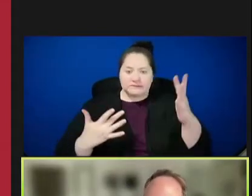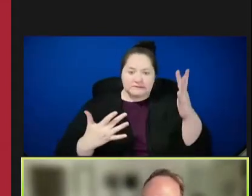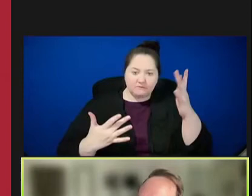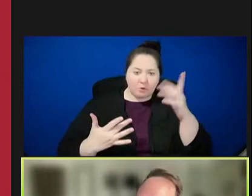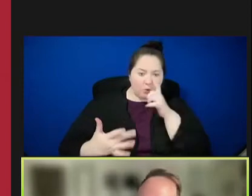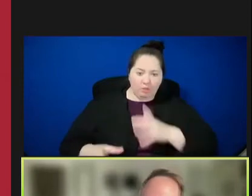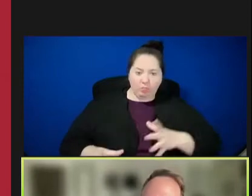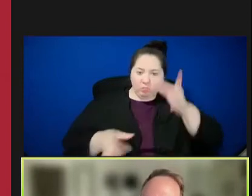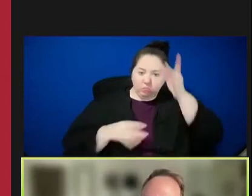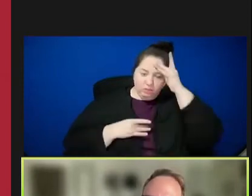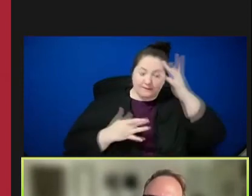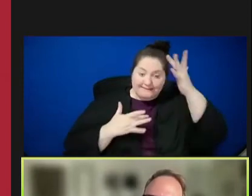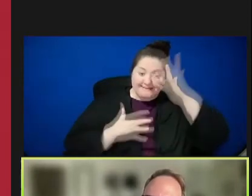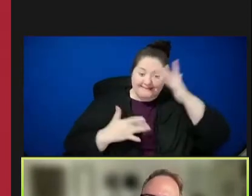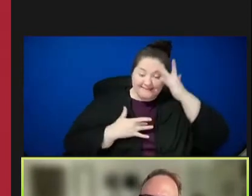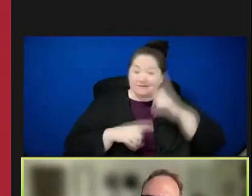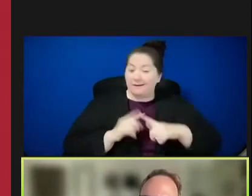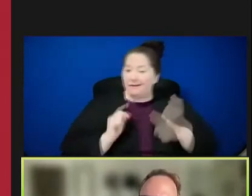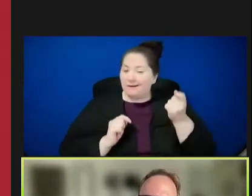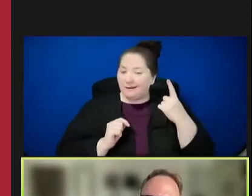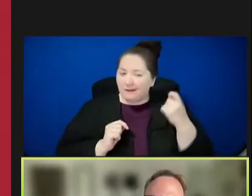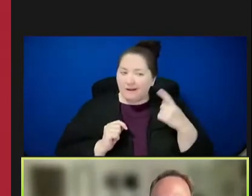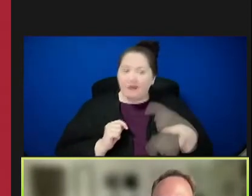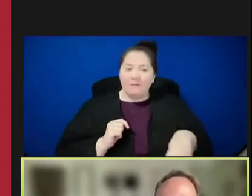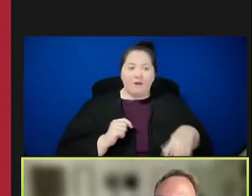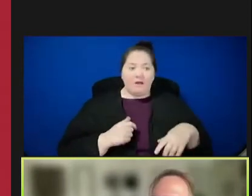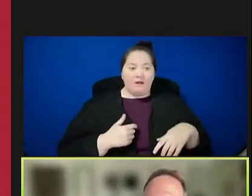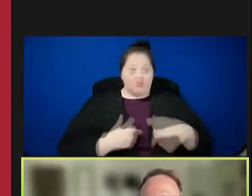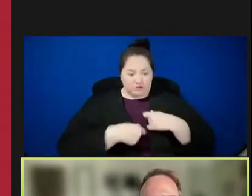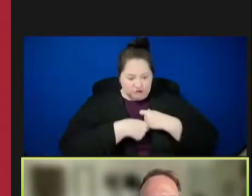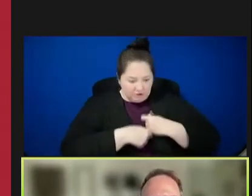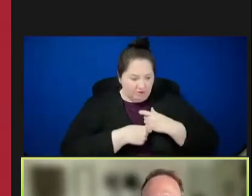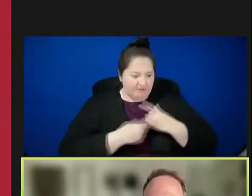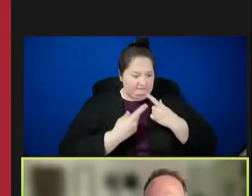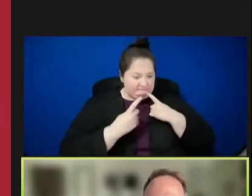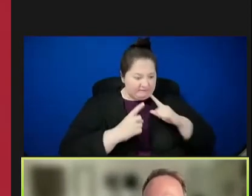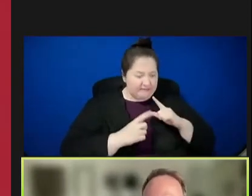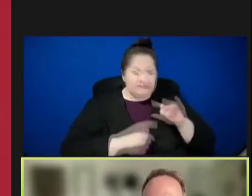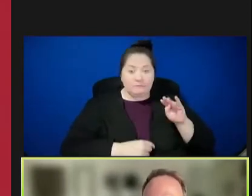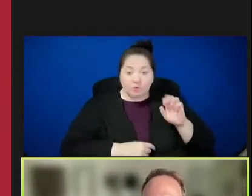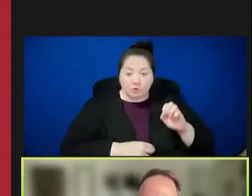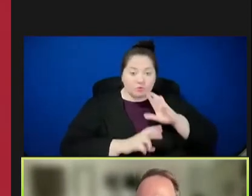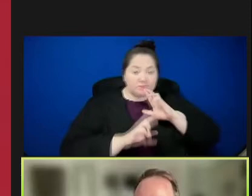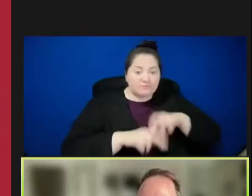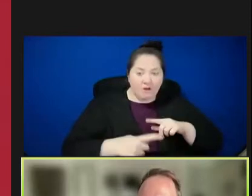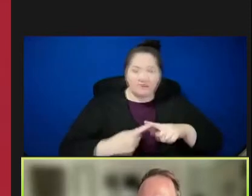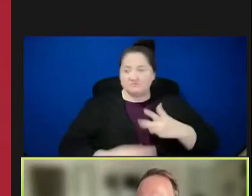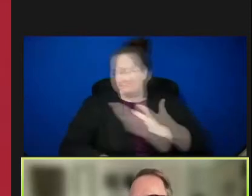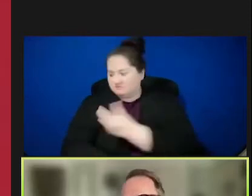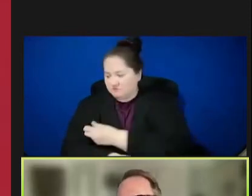we're not so good at generating effective immune response or vaccine responses in these groups.